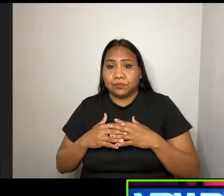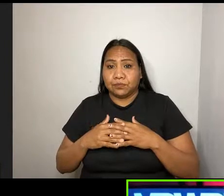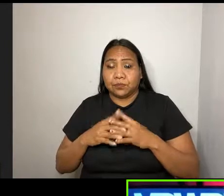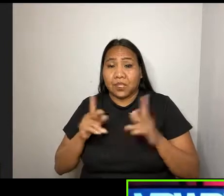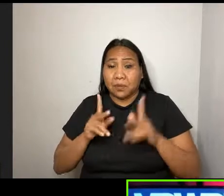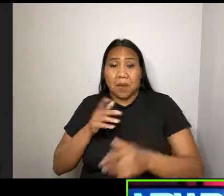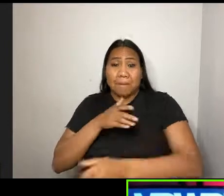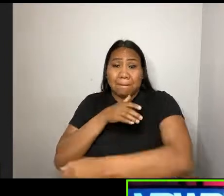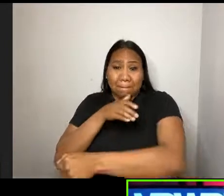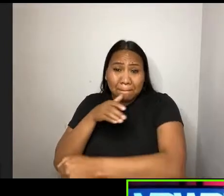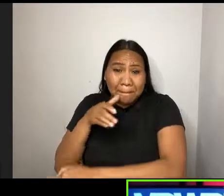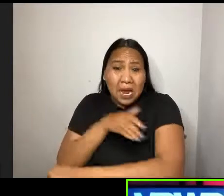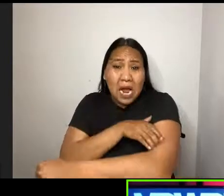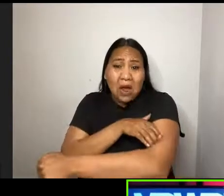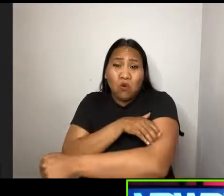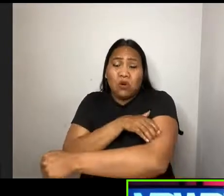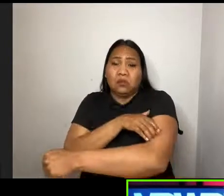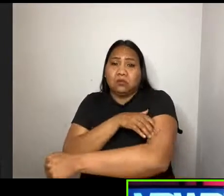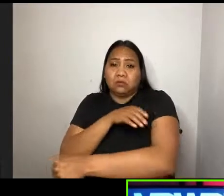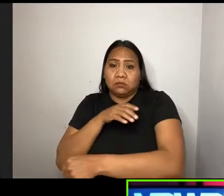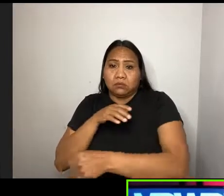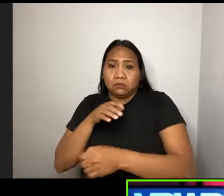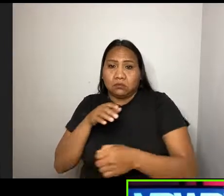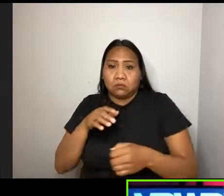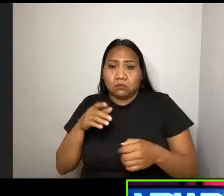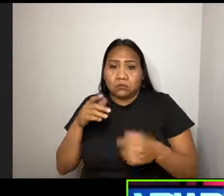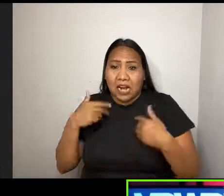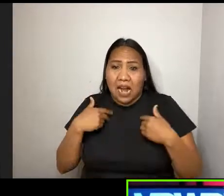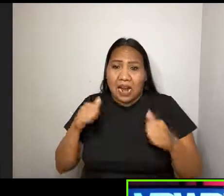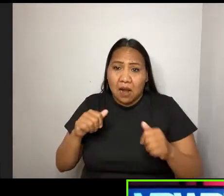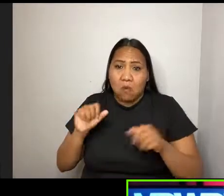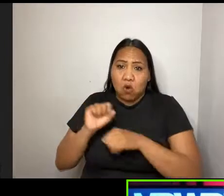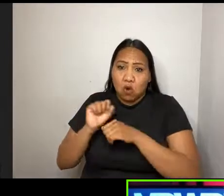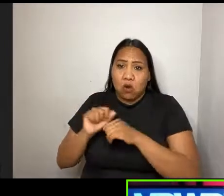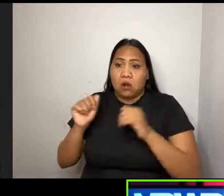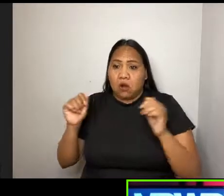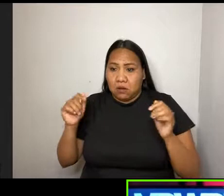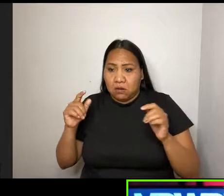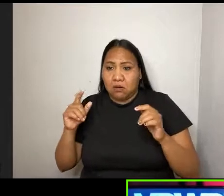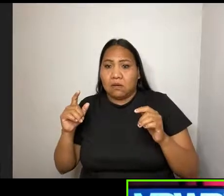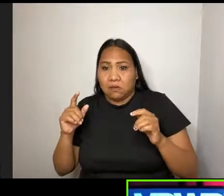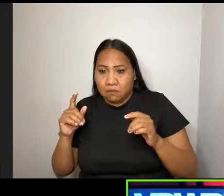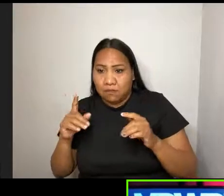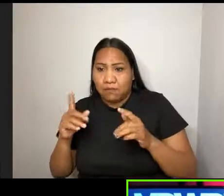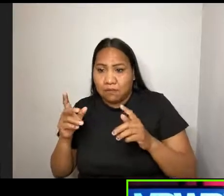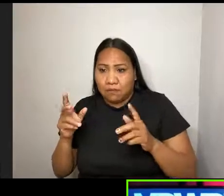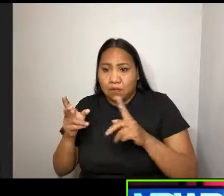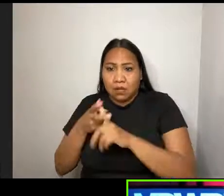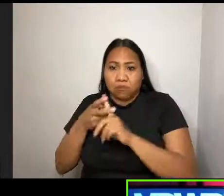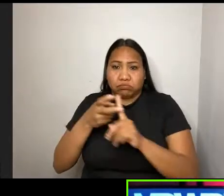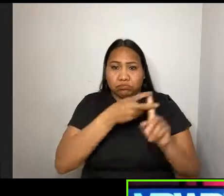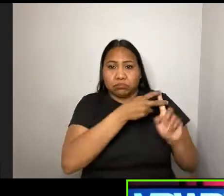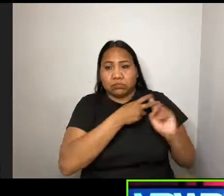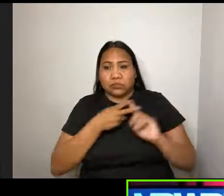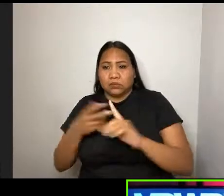it. If you don't have those people in power, manying in the c-suite to be able to have